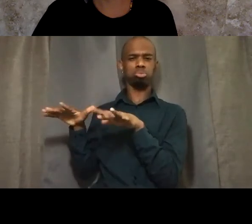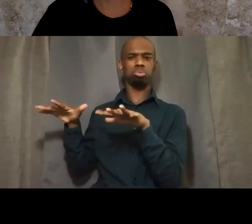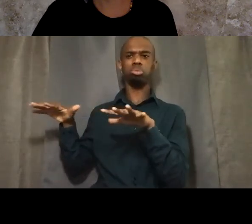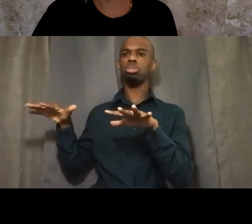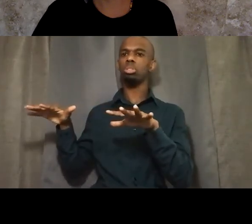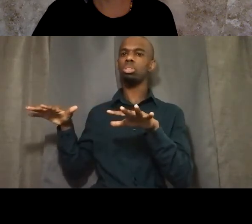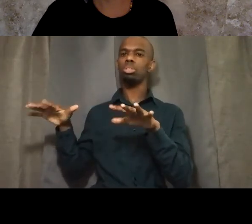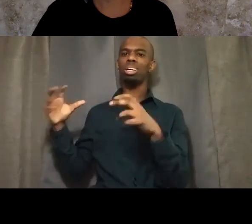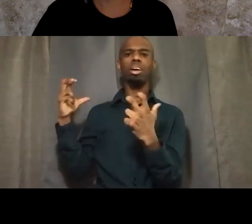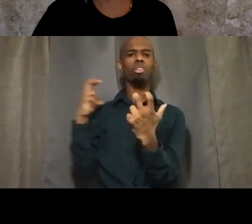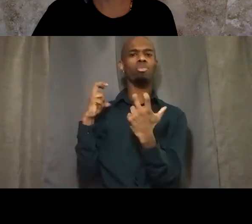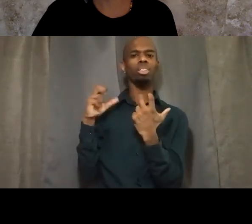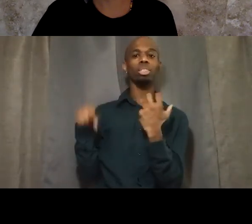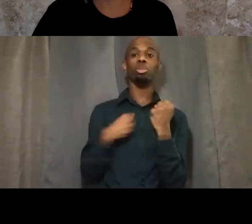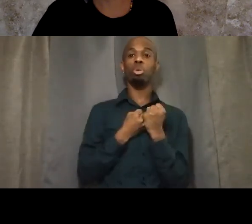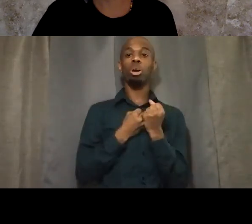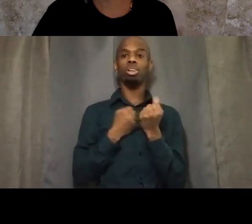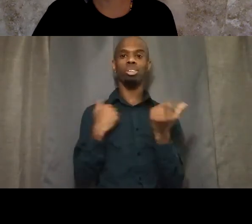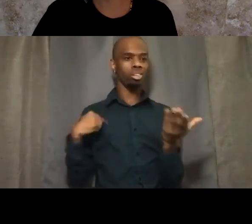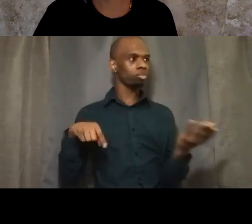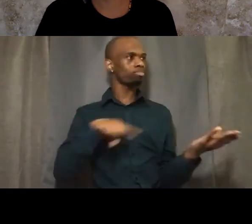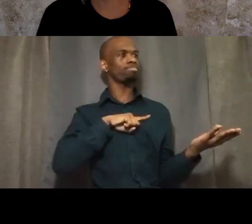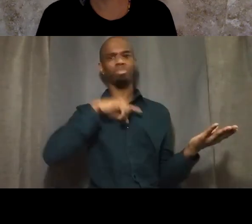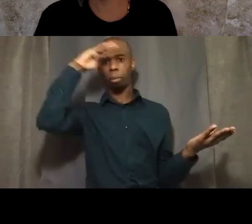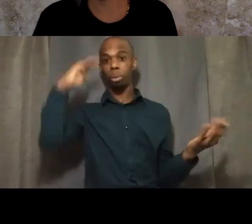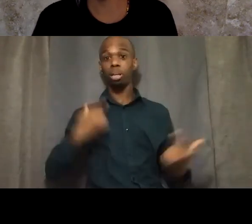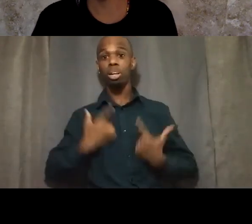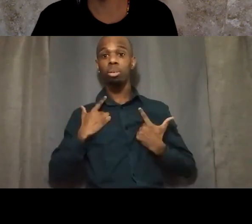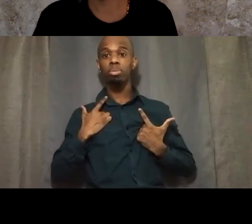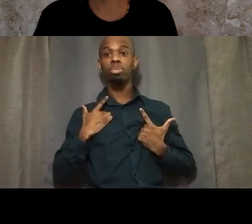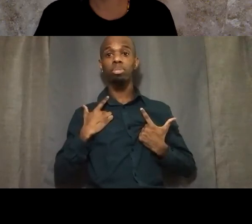in black life. Continuing the legacy of survival pending revolution.